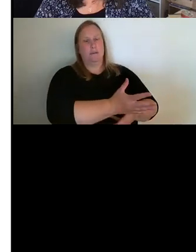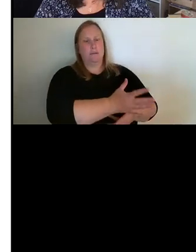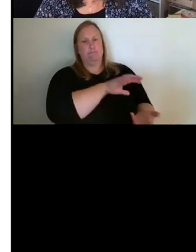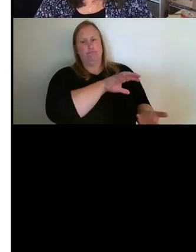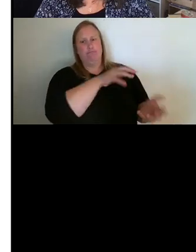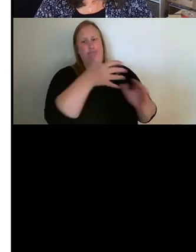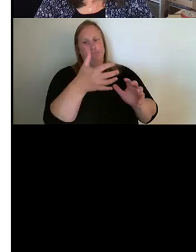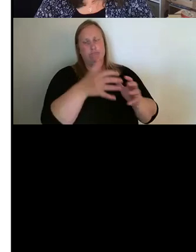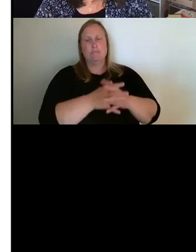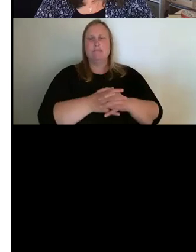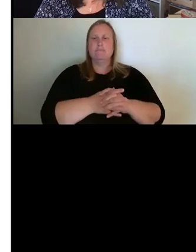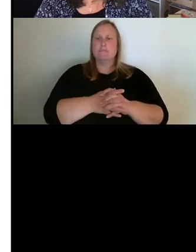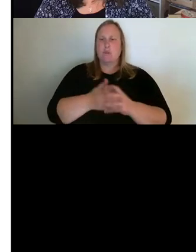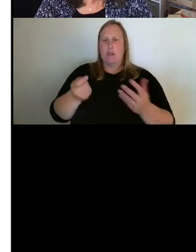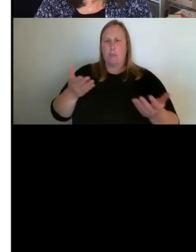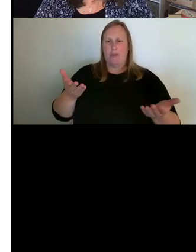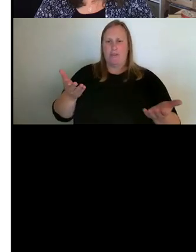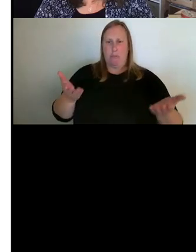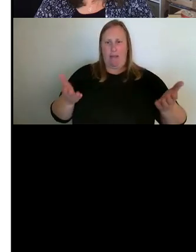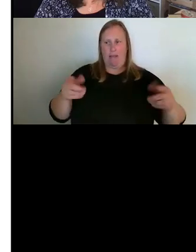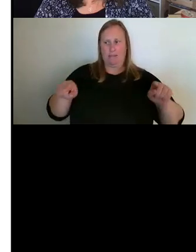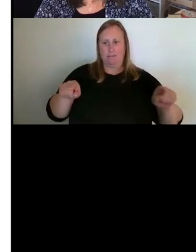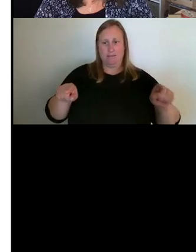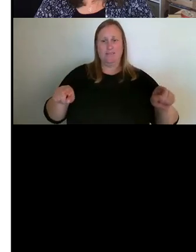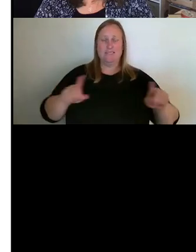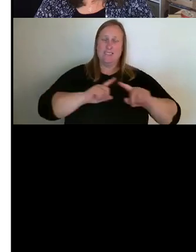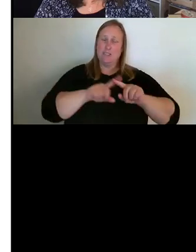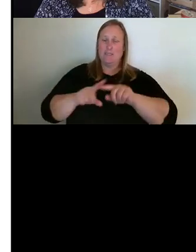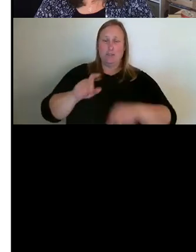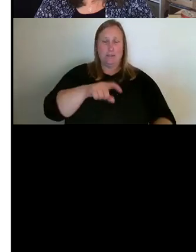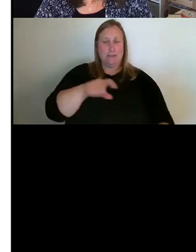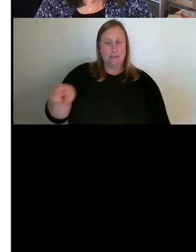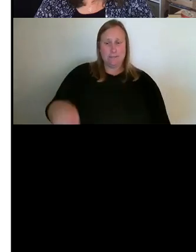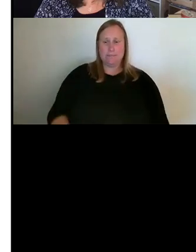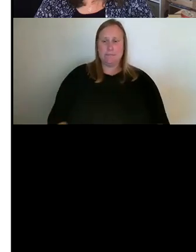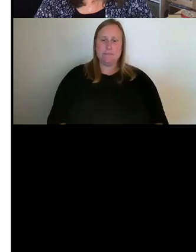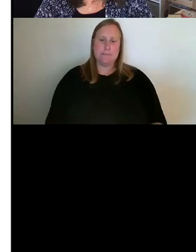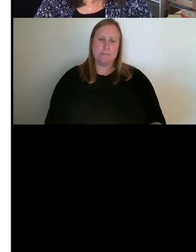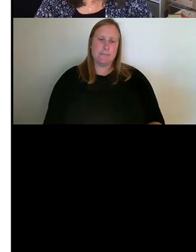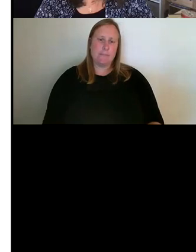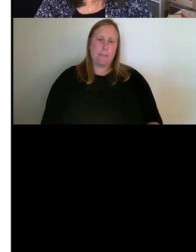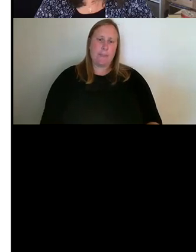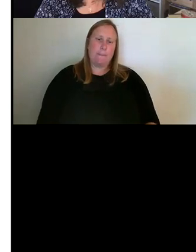So, it's this kind of balance where lots of people have different needs. And then there is individuals with memory